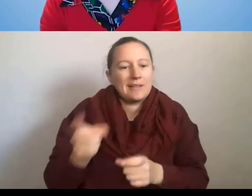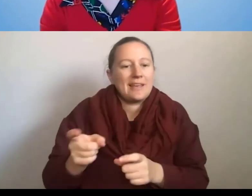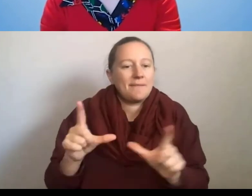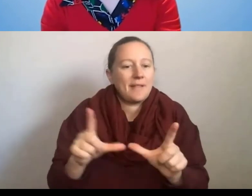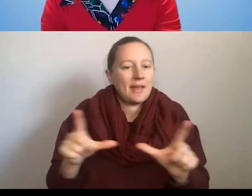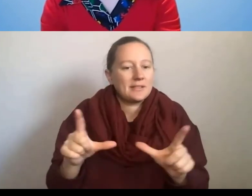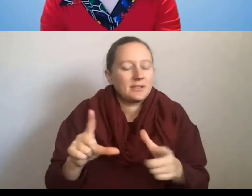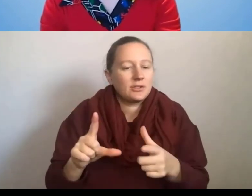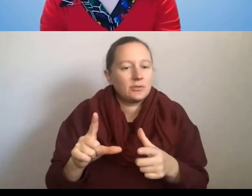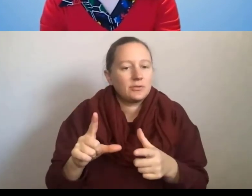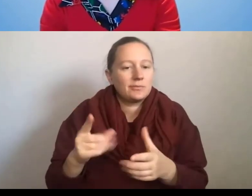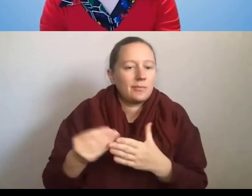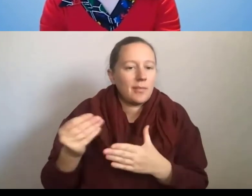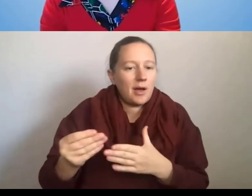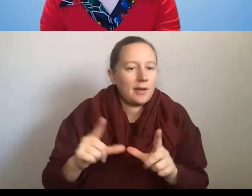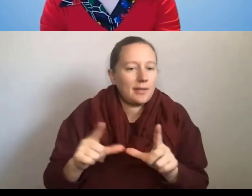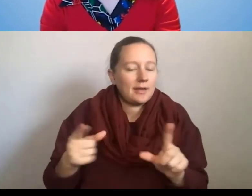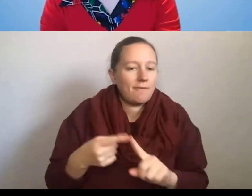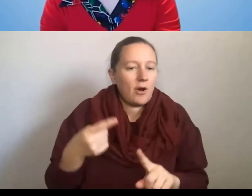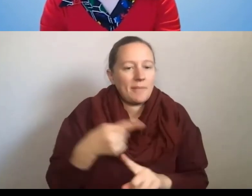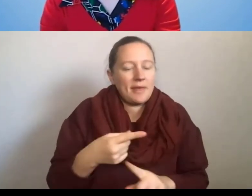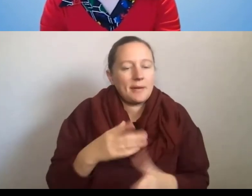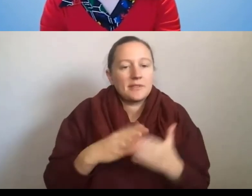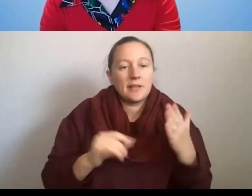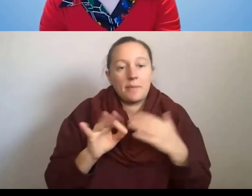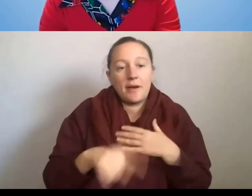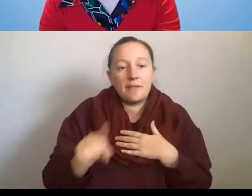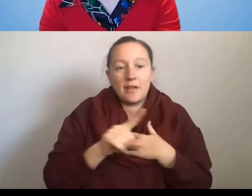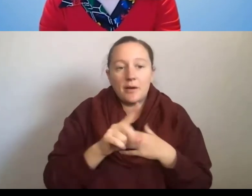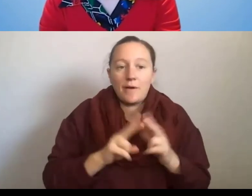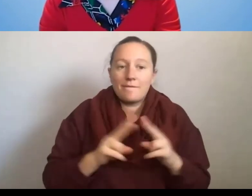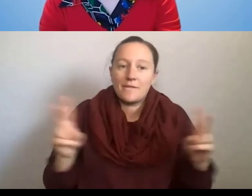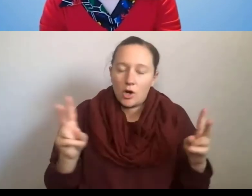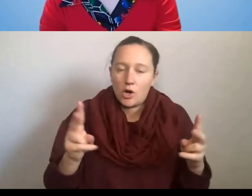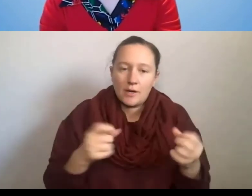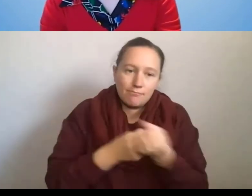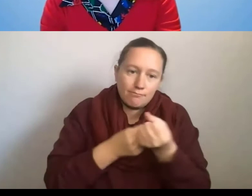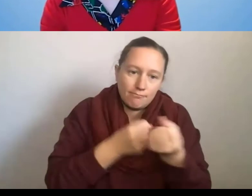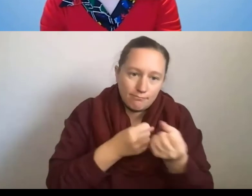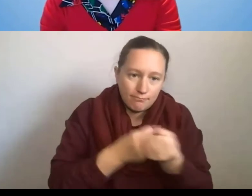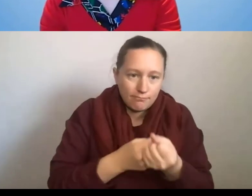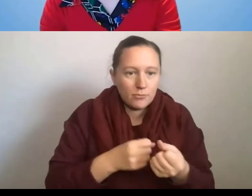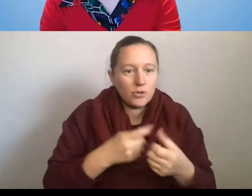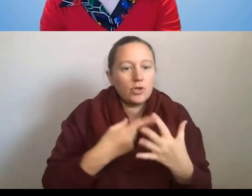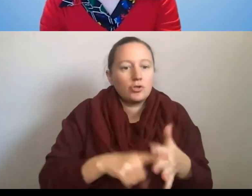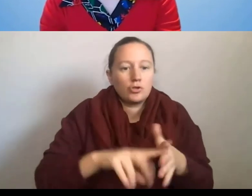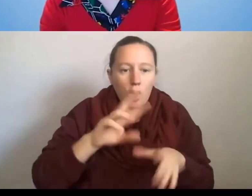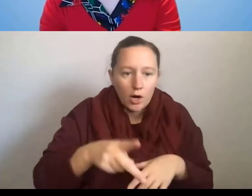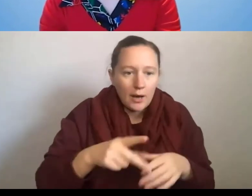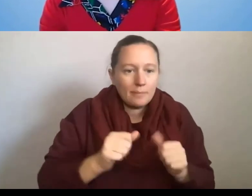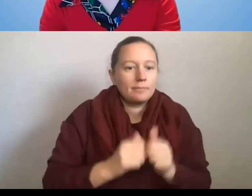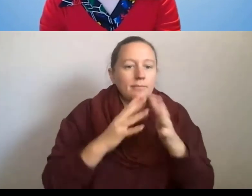transfer office within the university. Some of them are very pro-start-up where they really encourage and support creation of start-up,